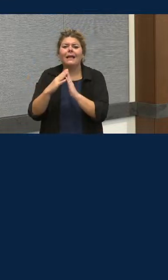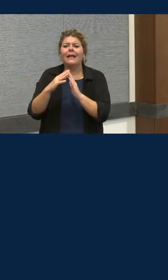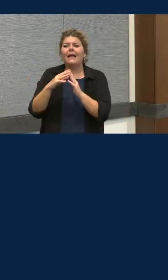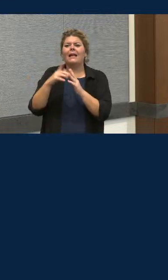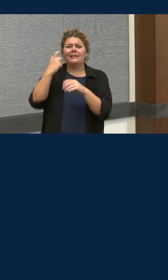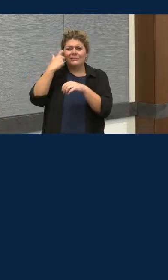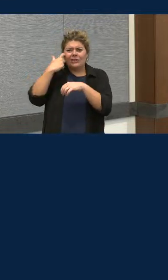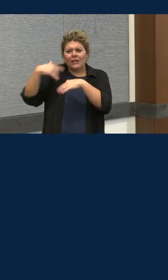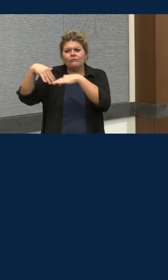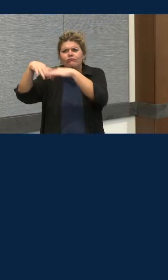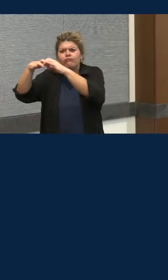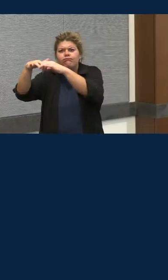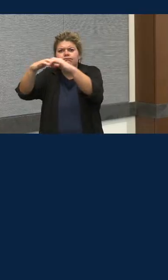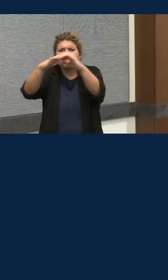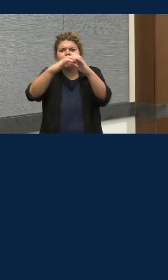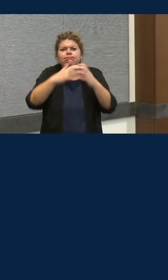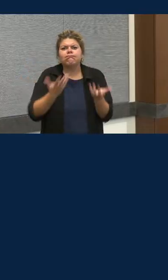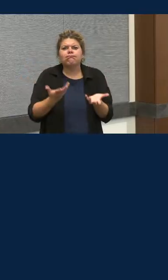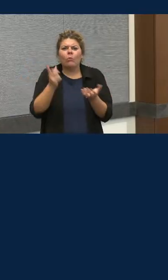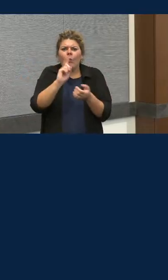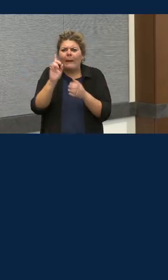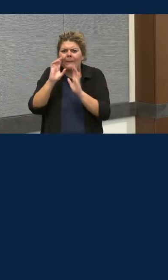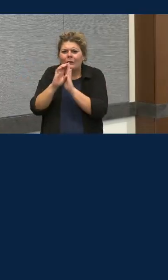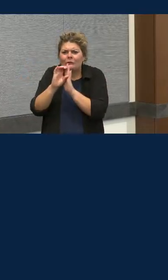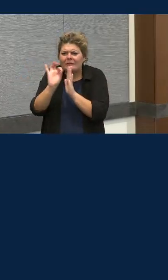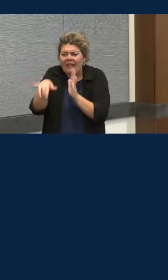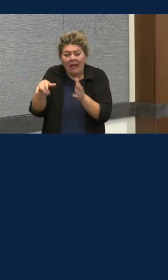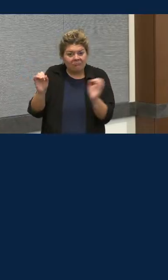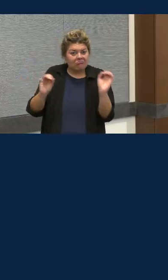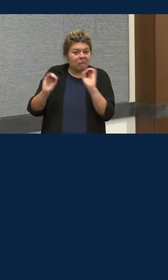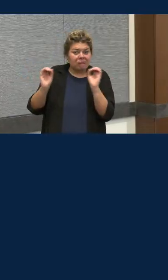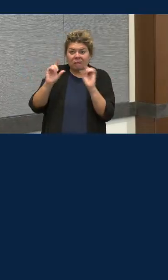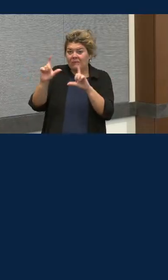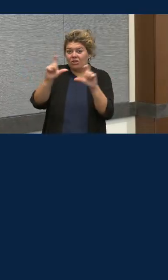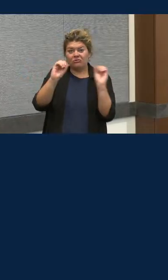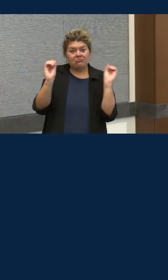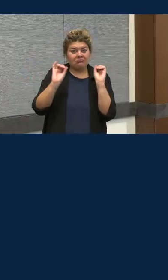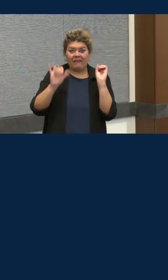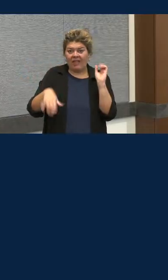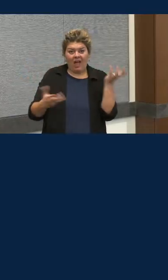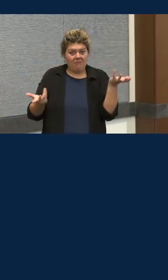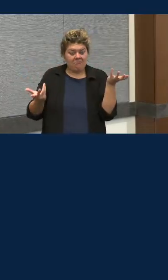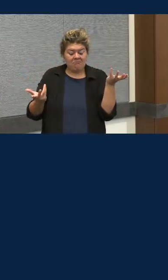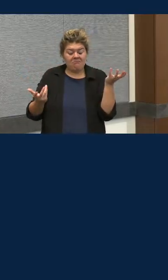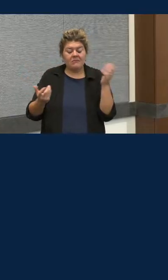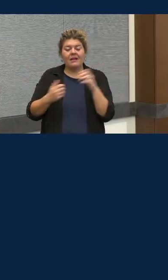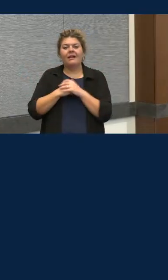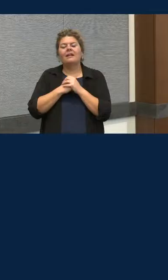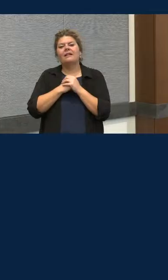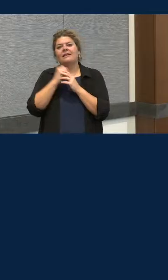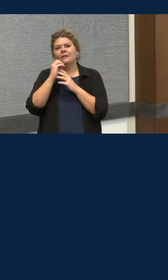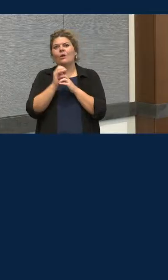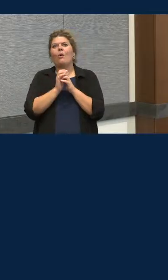built? He didn't take any of